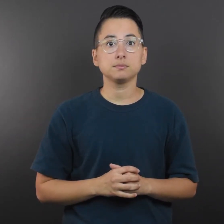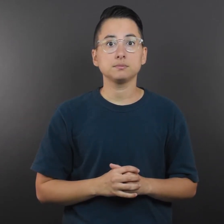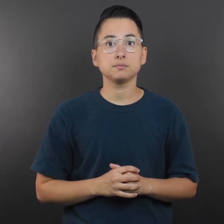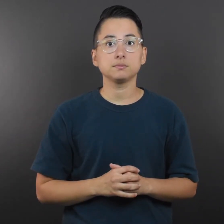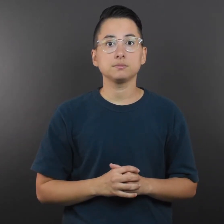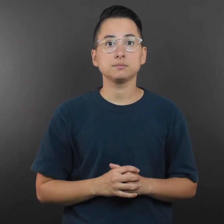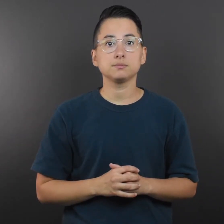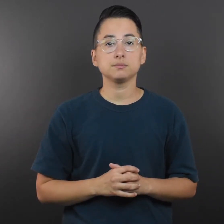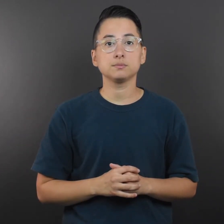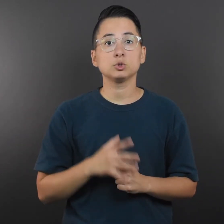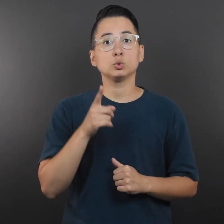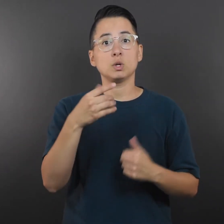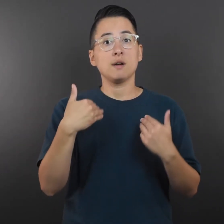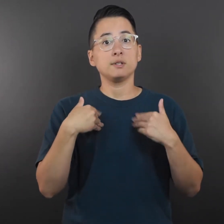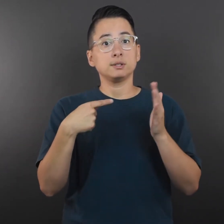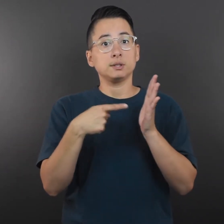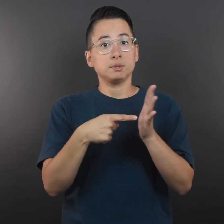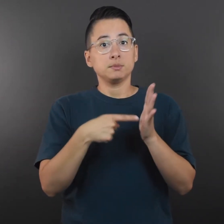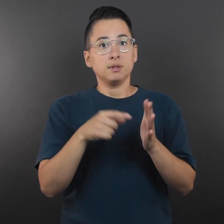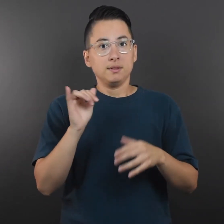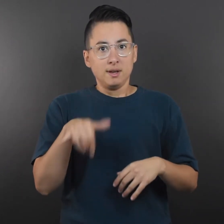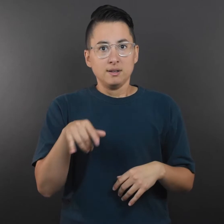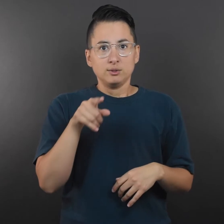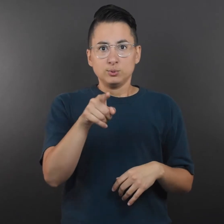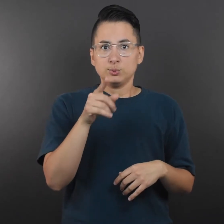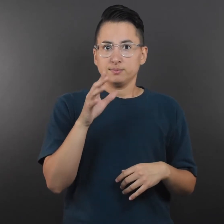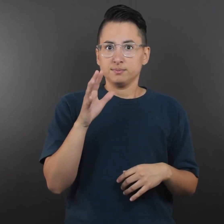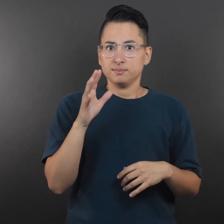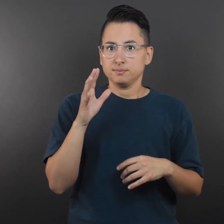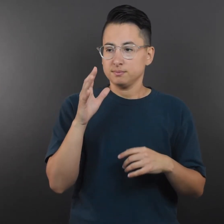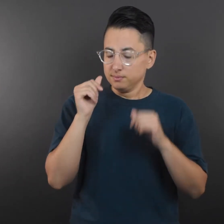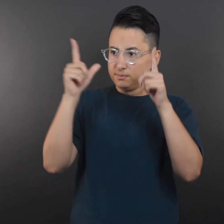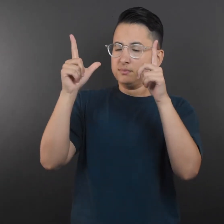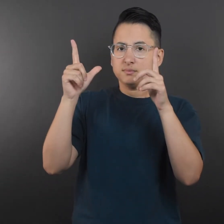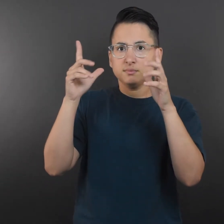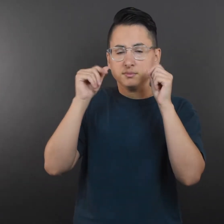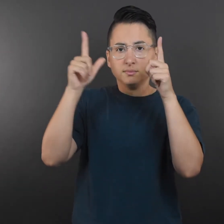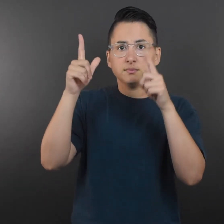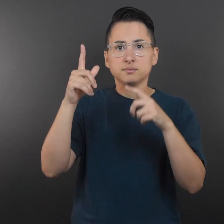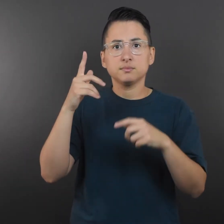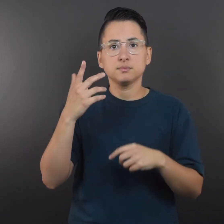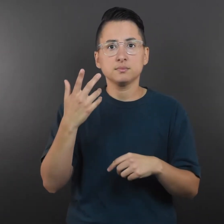You have symptoms that wake you up two or more times a month. •